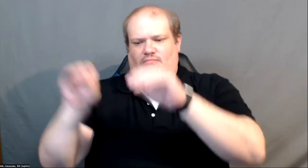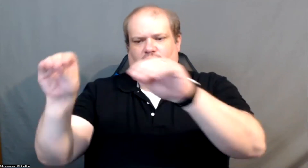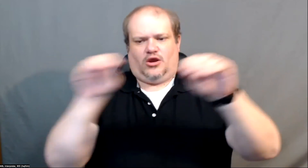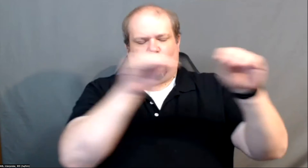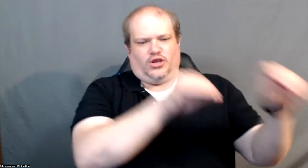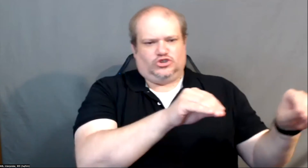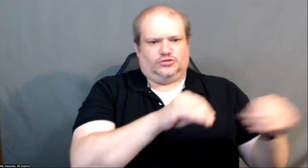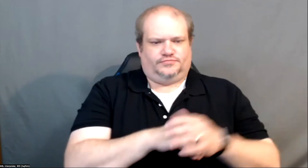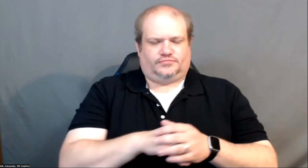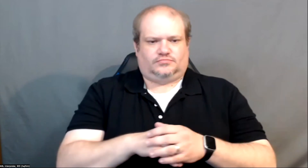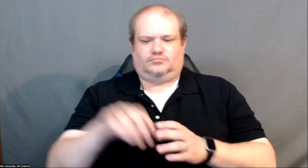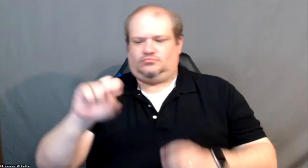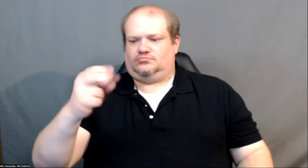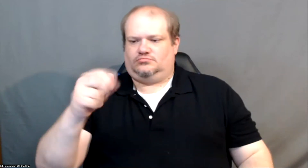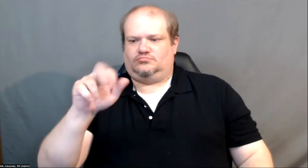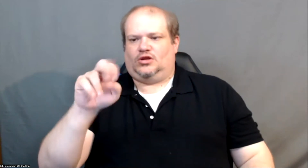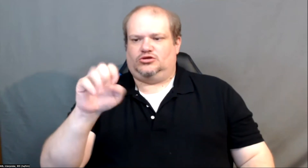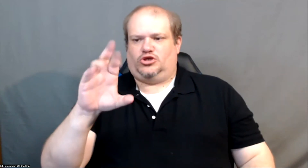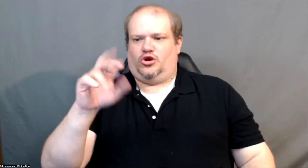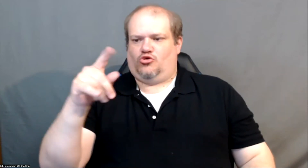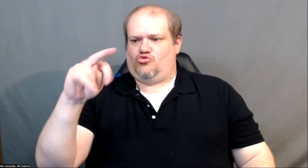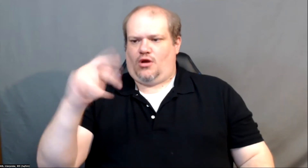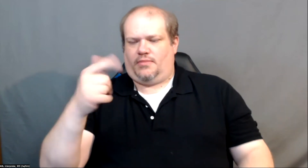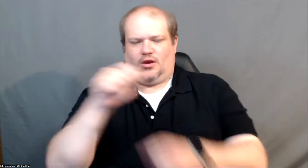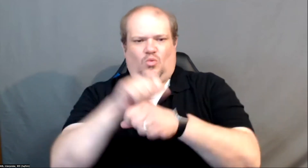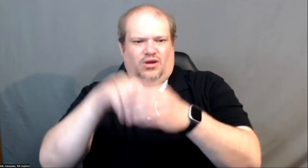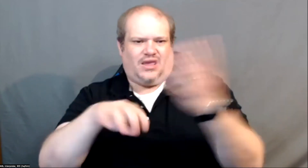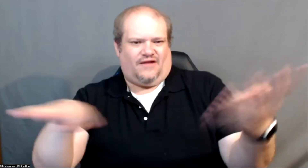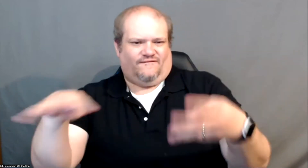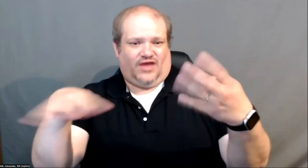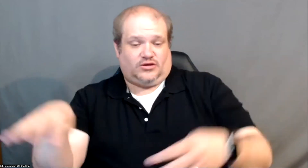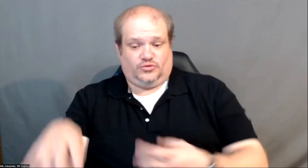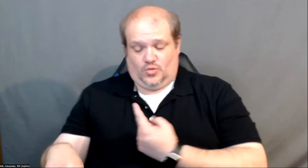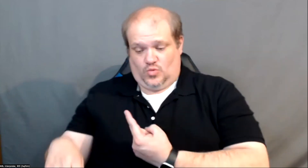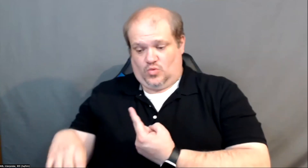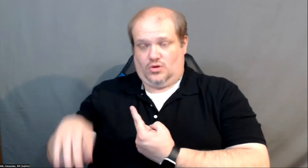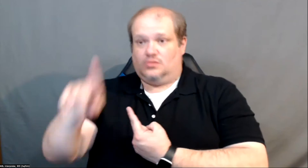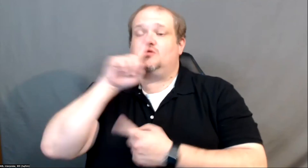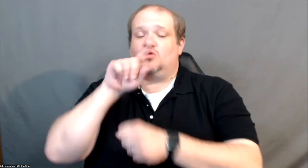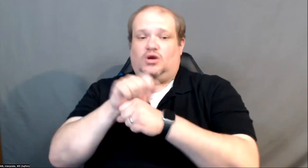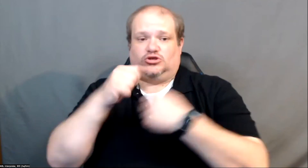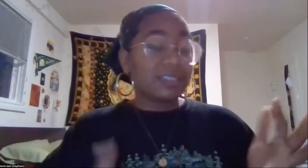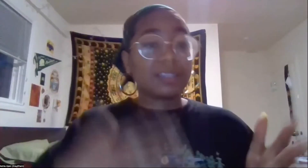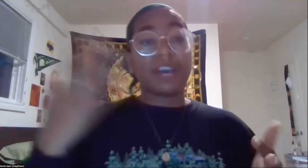sharecropping or working in a factory. Well, in one you actually have like some claim to land, the